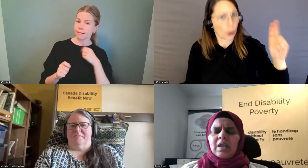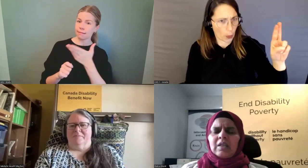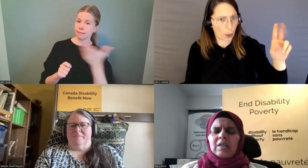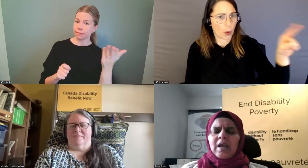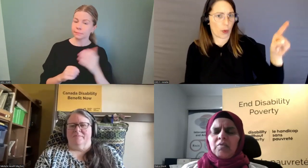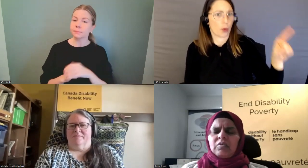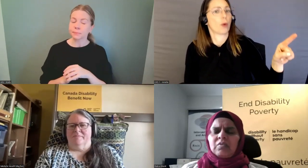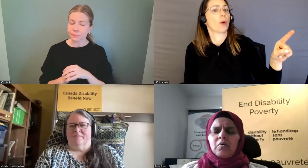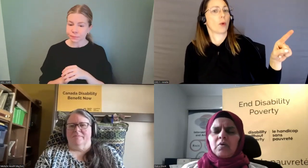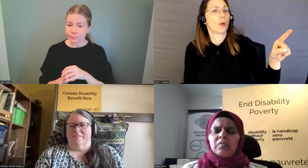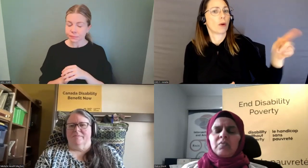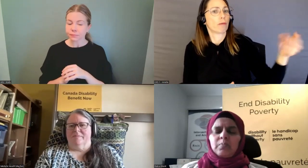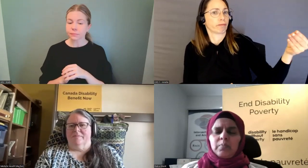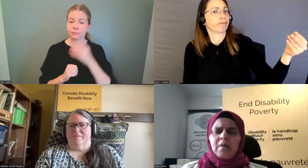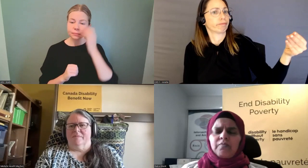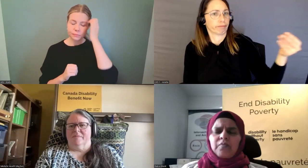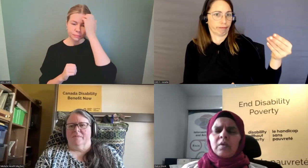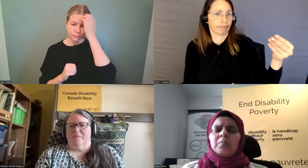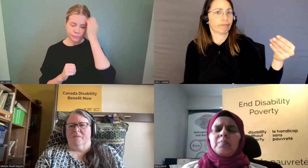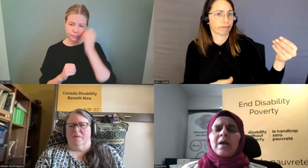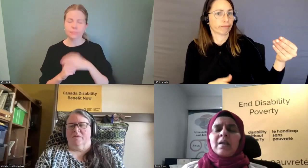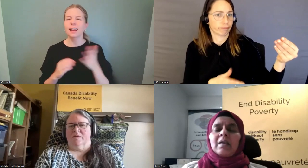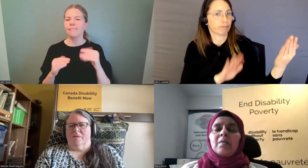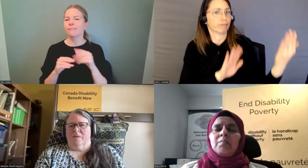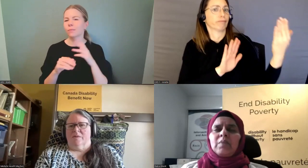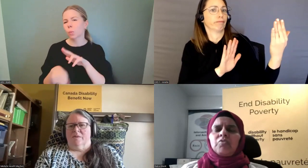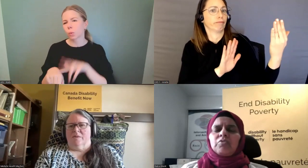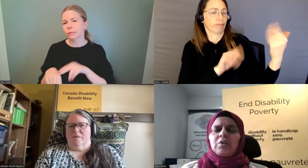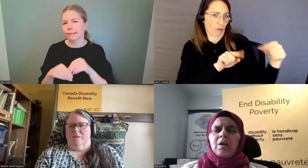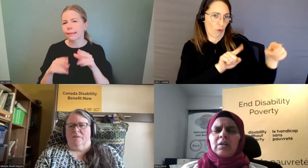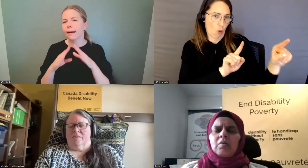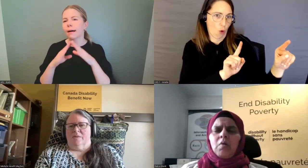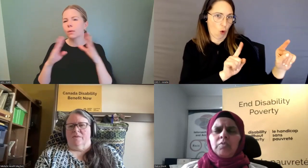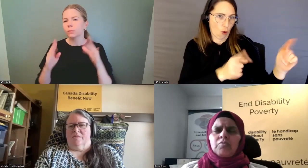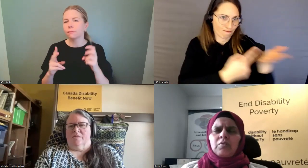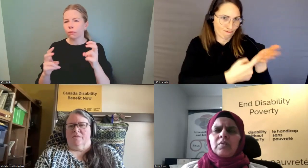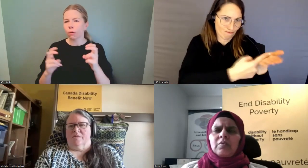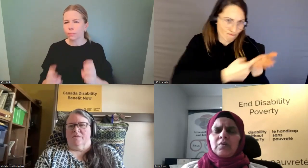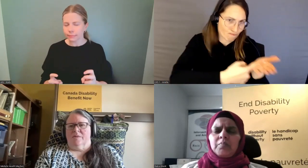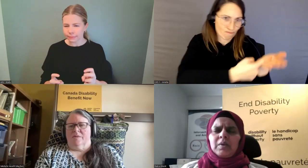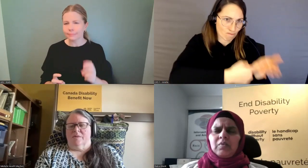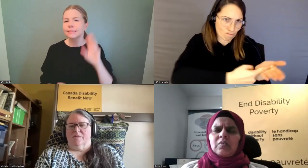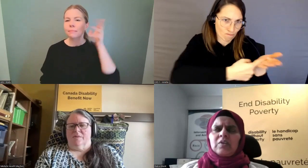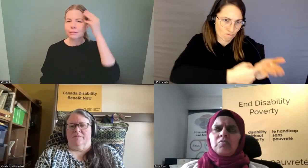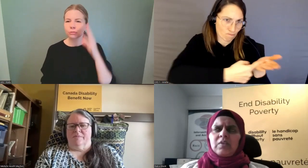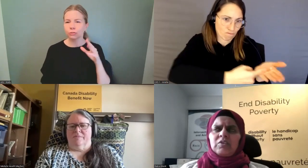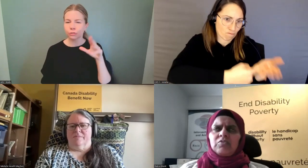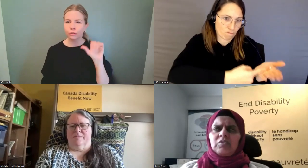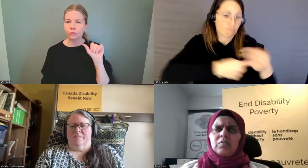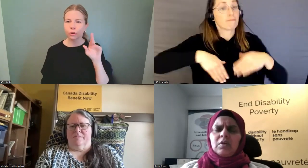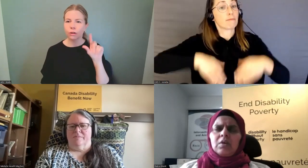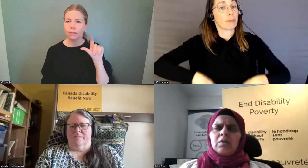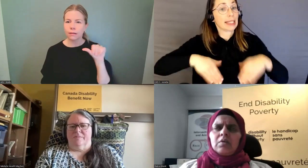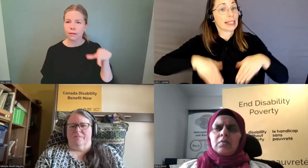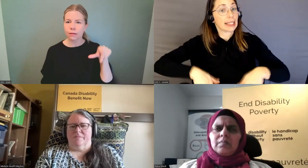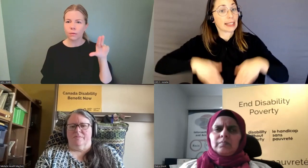IN THE HOUSE OF COURSE IT WAS BROUGHT FORTH BY MINISTER CARLA QUALTROUGH. IT IS HER BILL, BILL C-22.